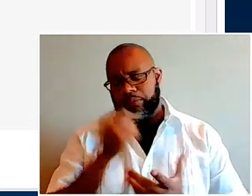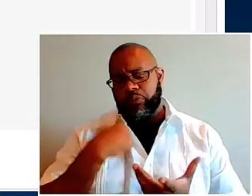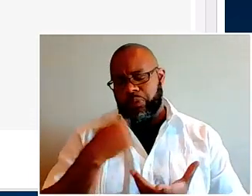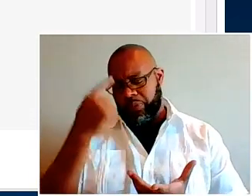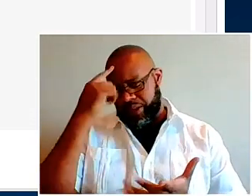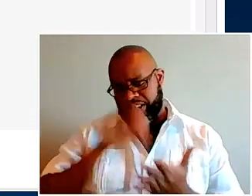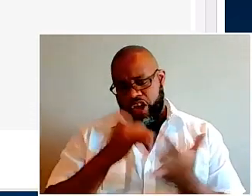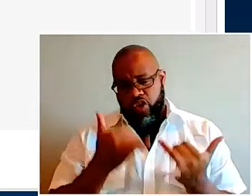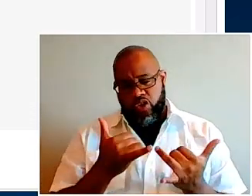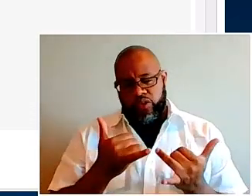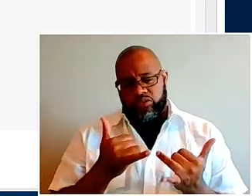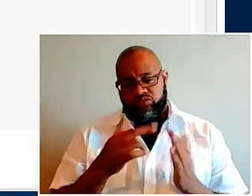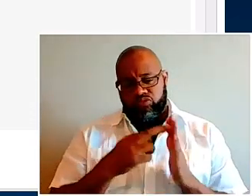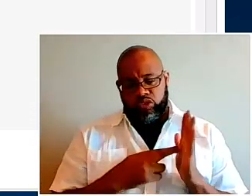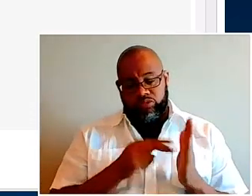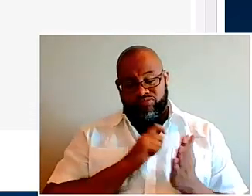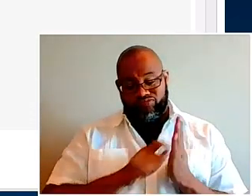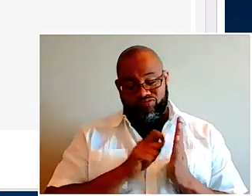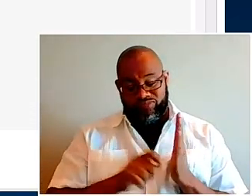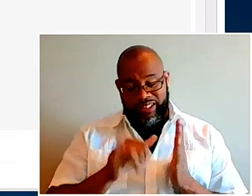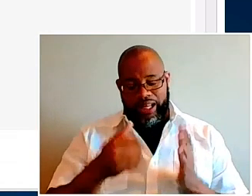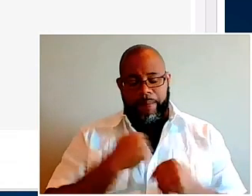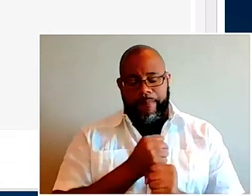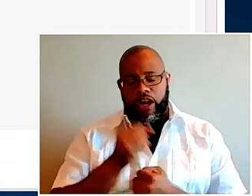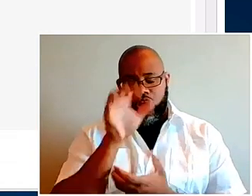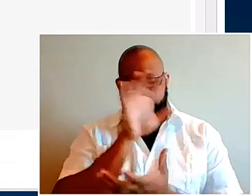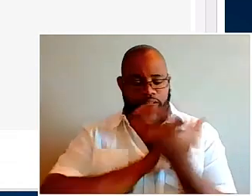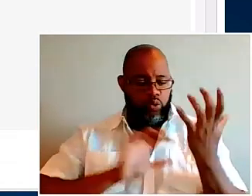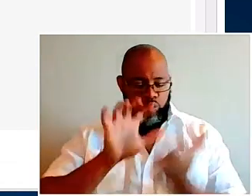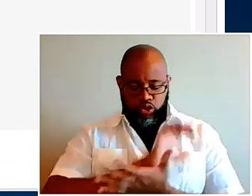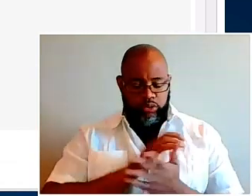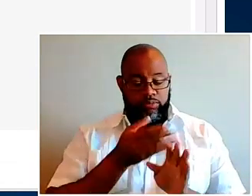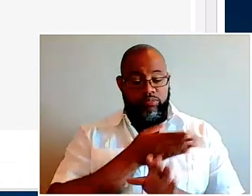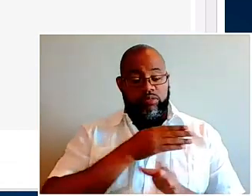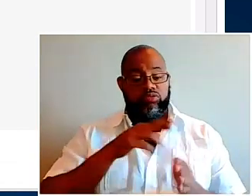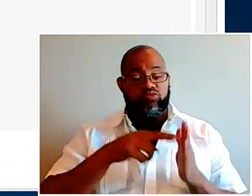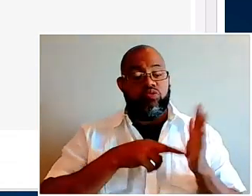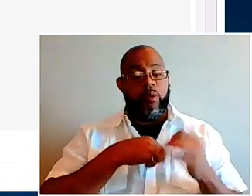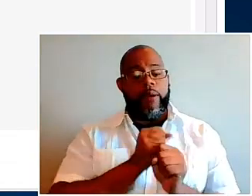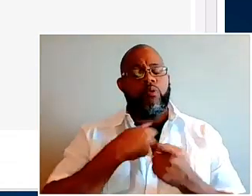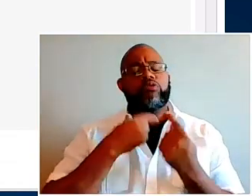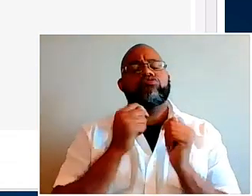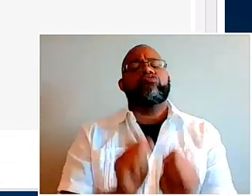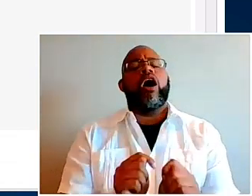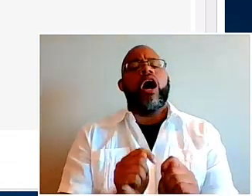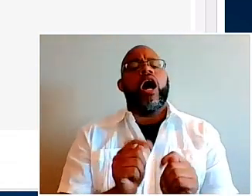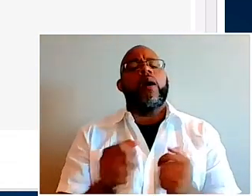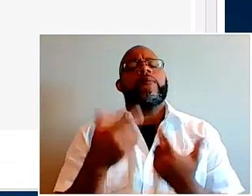regulations are written create confusion. Previous rulemakings we've attempted to provide clarity to colleges and